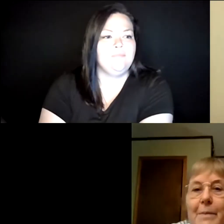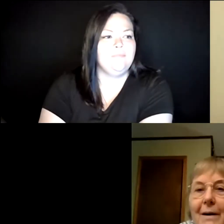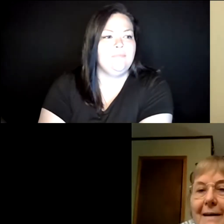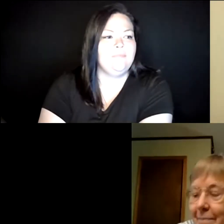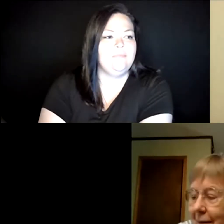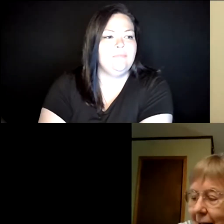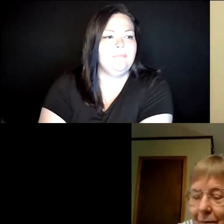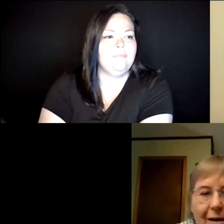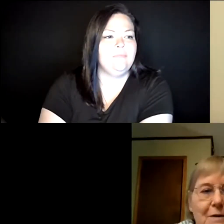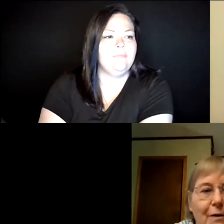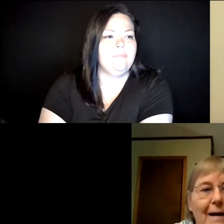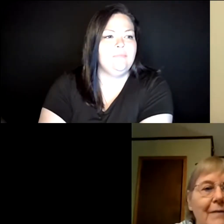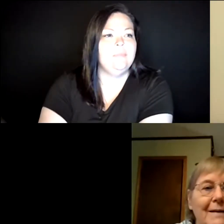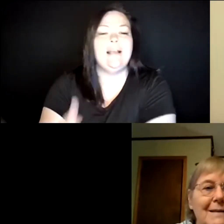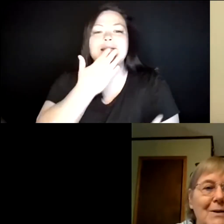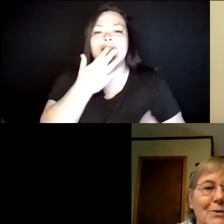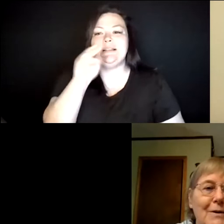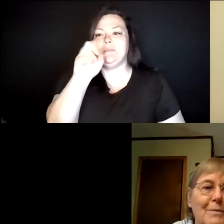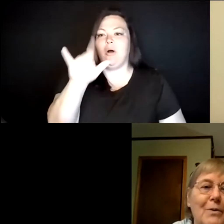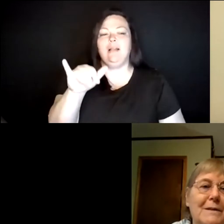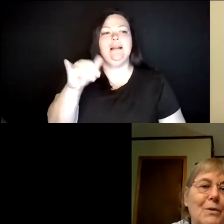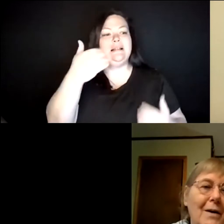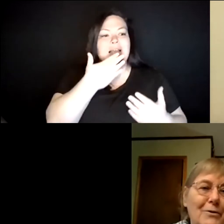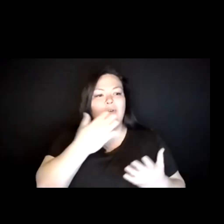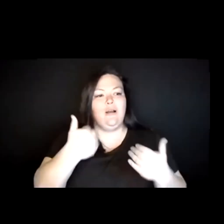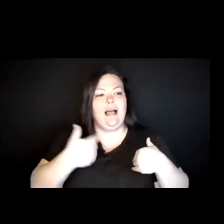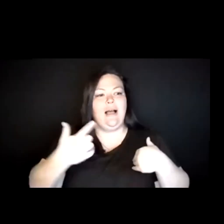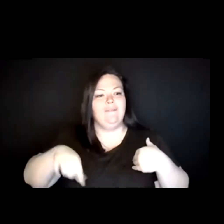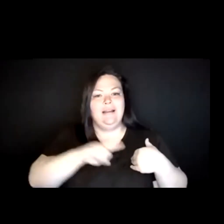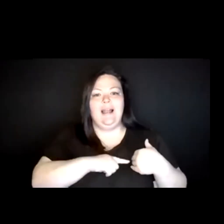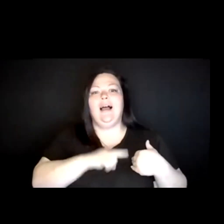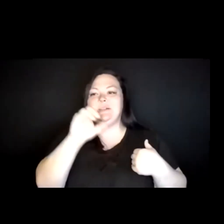Thanks Molly and thanks for having us, Ozark Poets and Writers Collective is happy to be